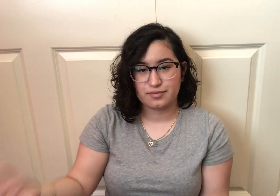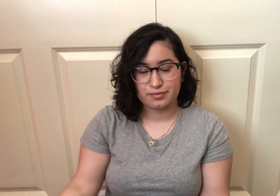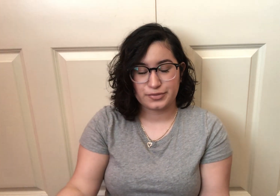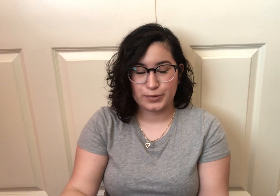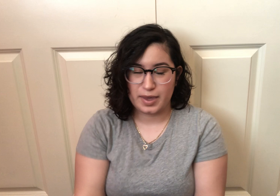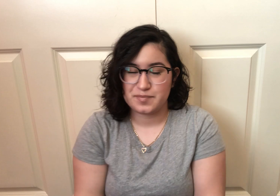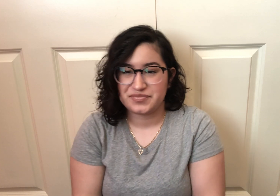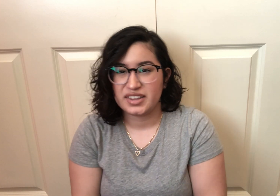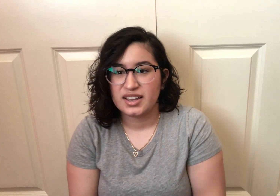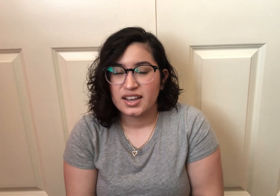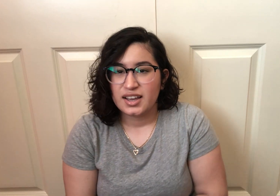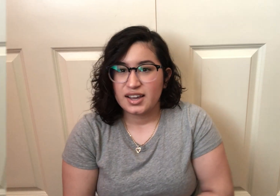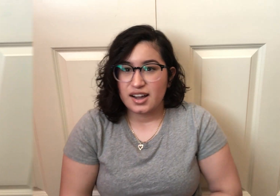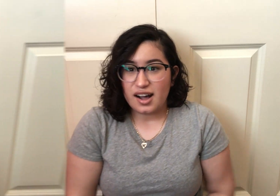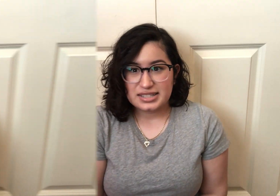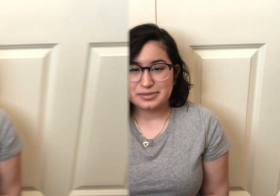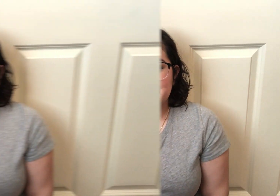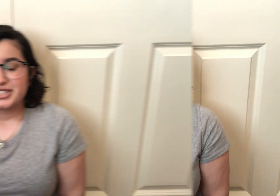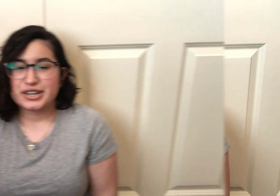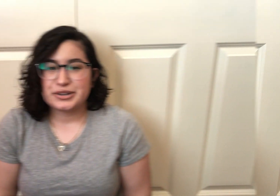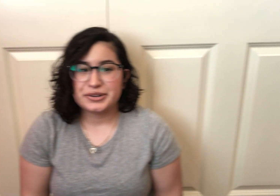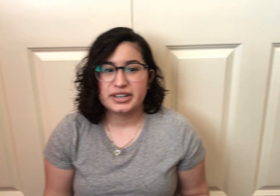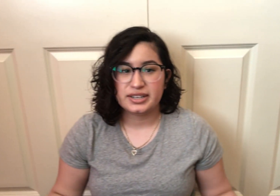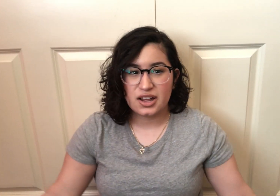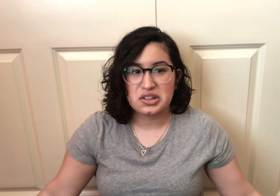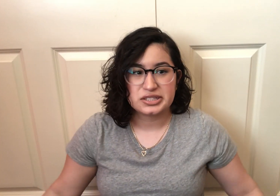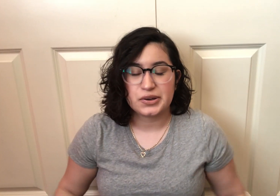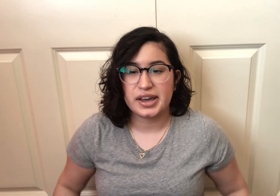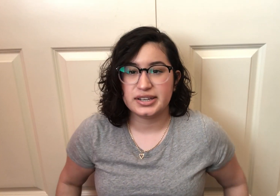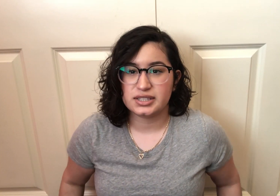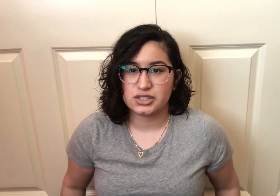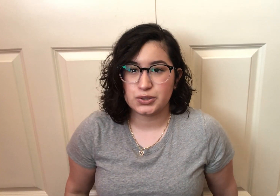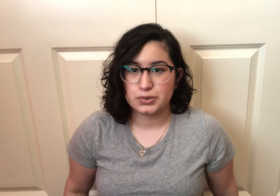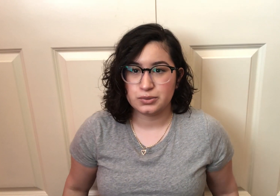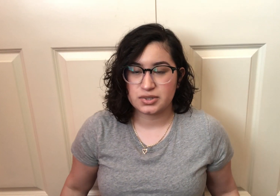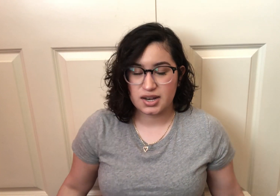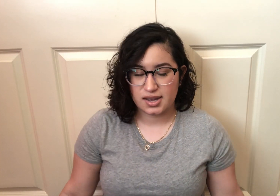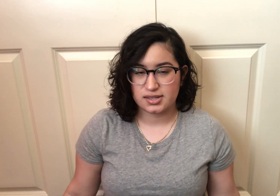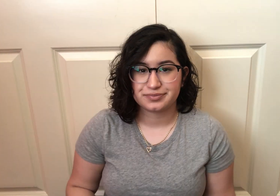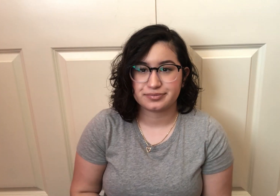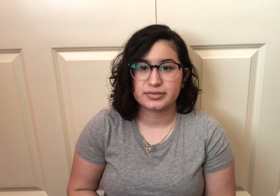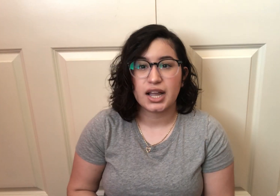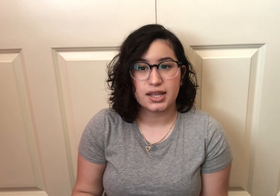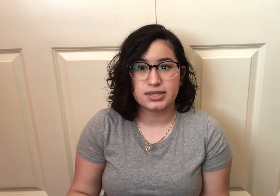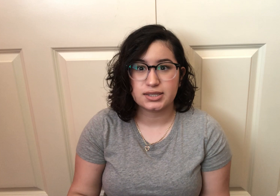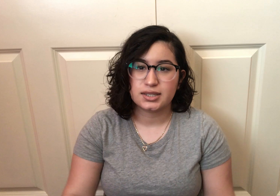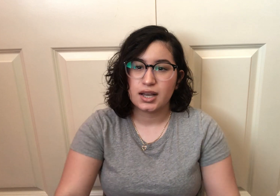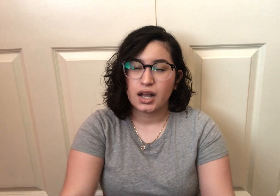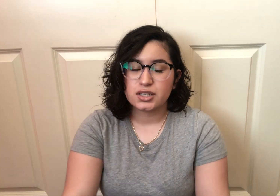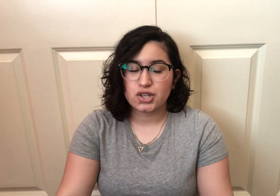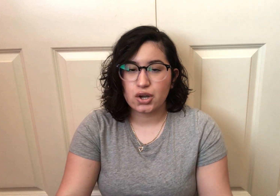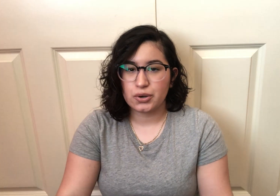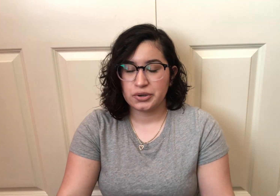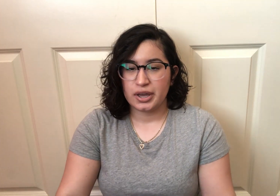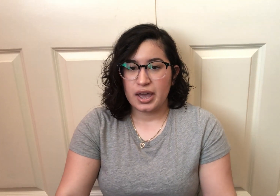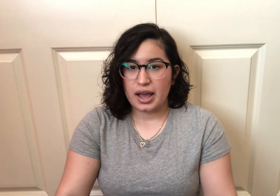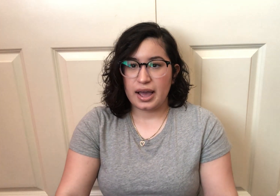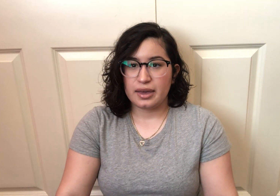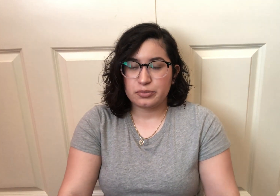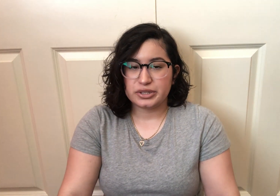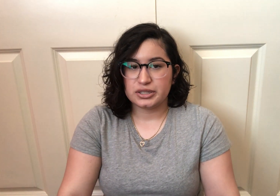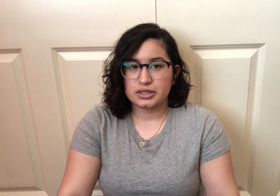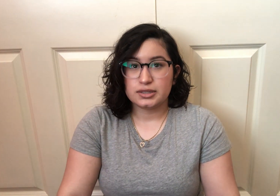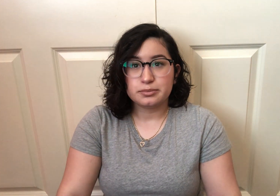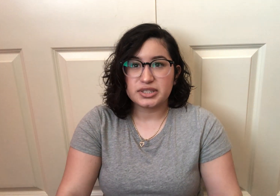Ok, awesome! So now let's go ahead and get into today's lesson. So I will be